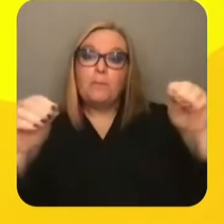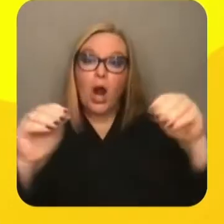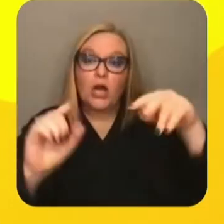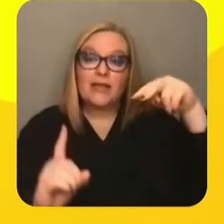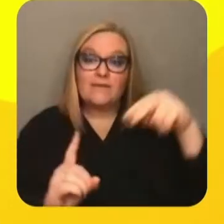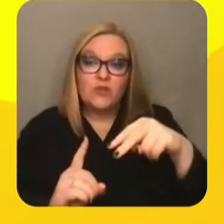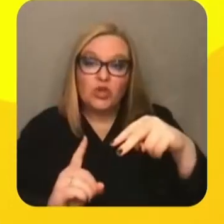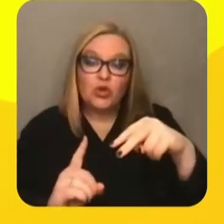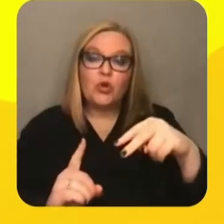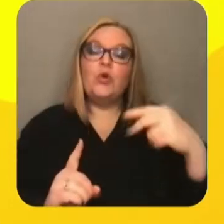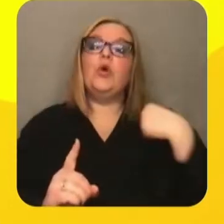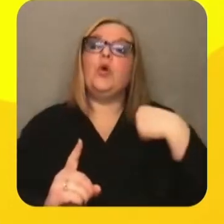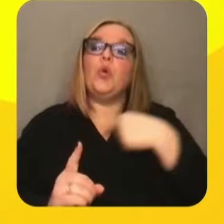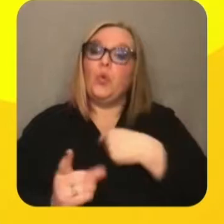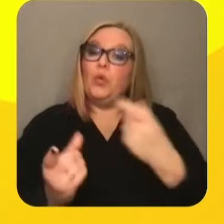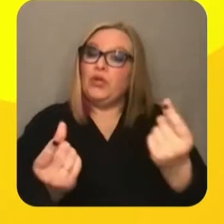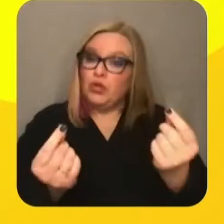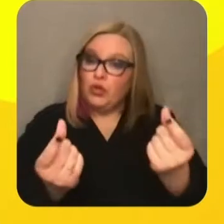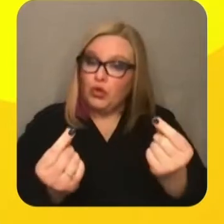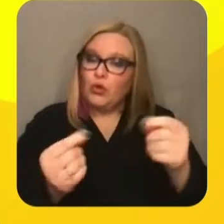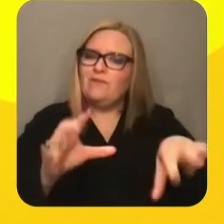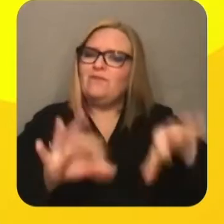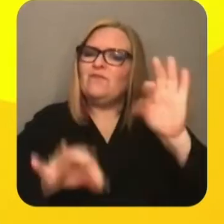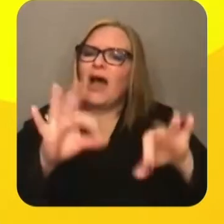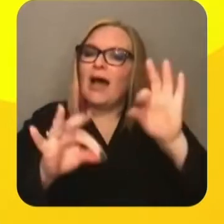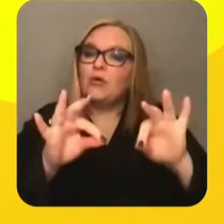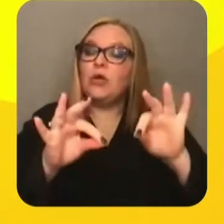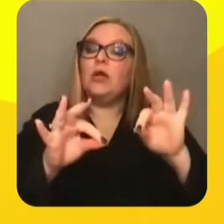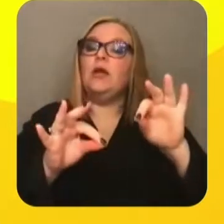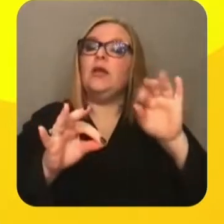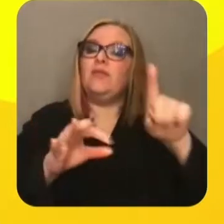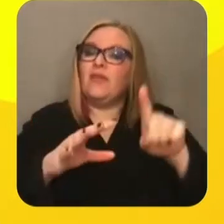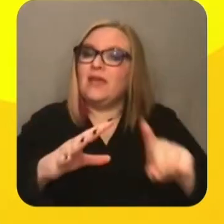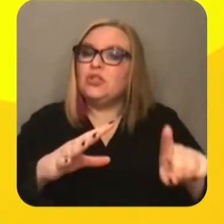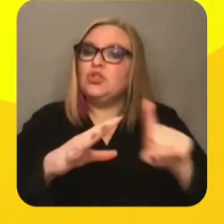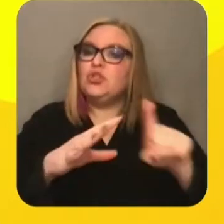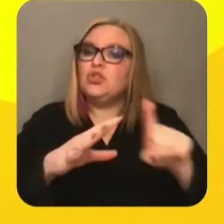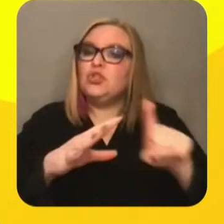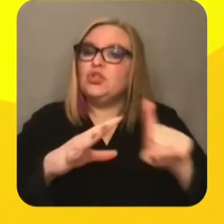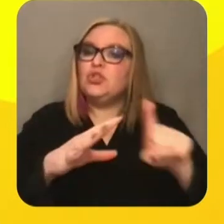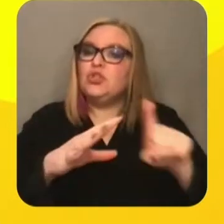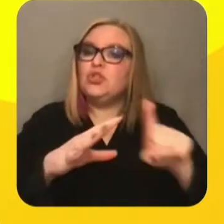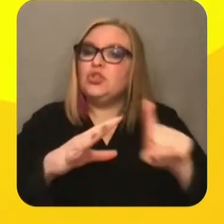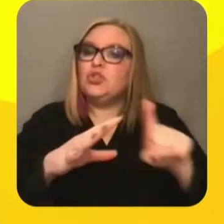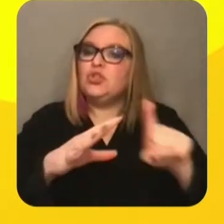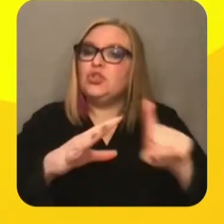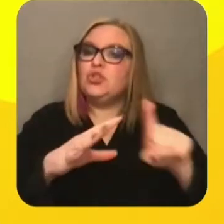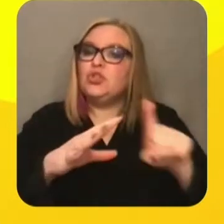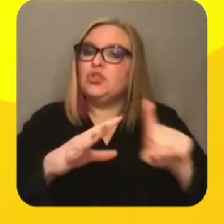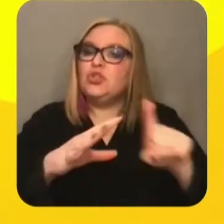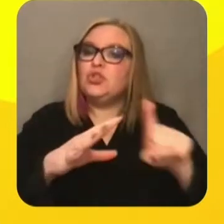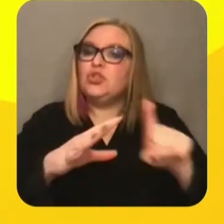what we've been able to uncover is how that then shows up and translates into our organization's ability to capitalize